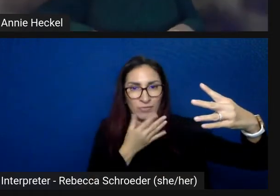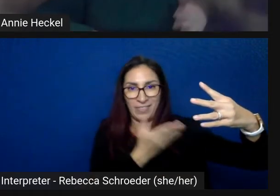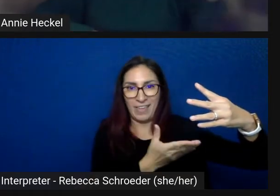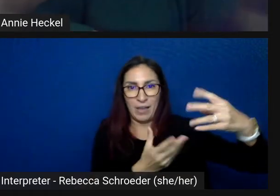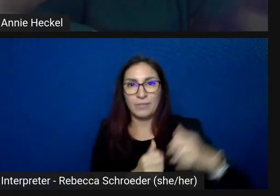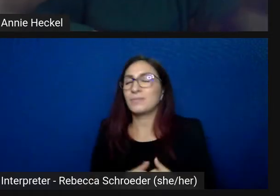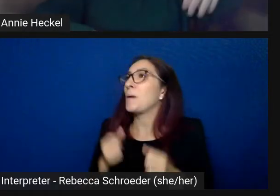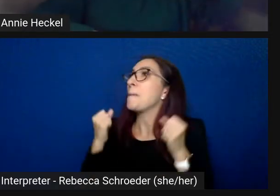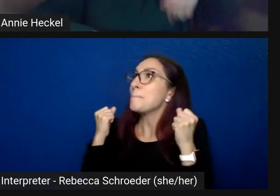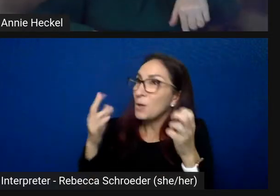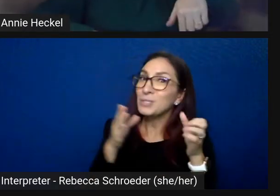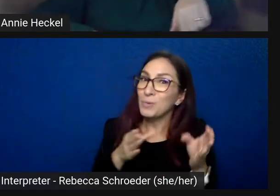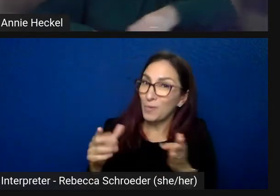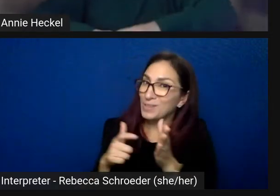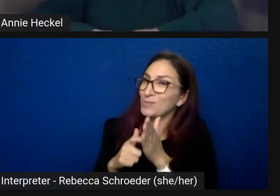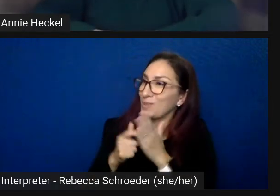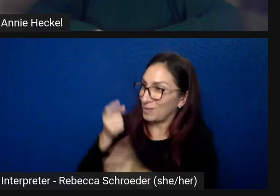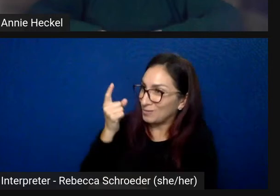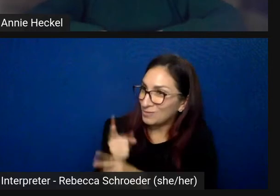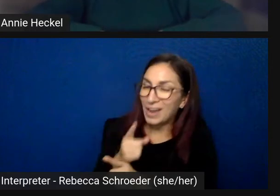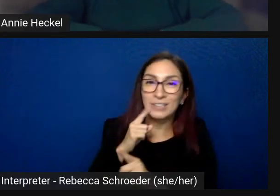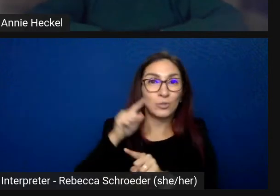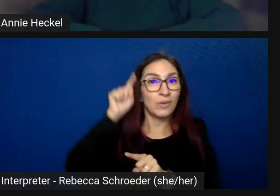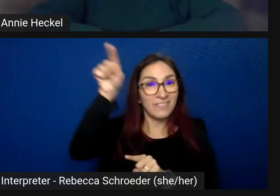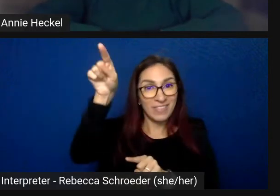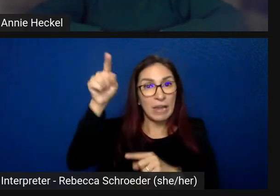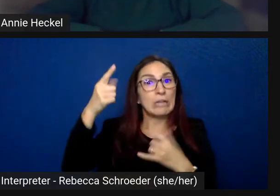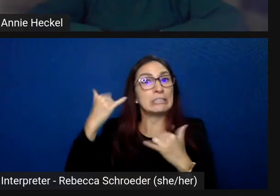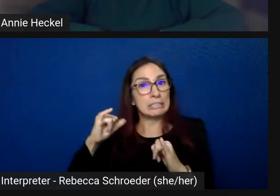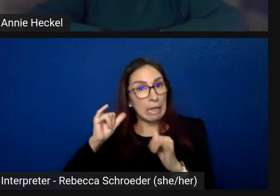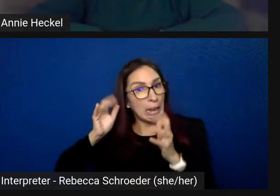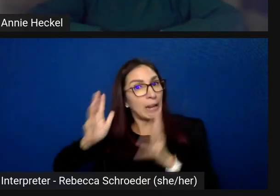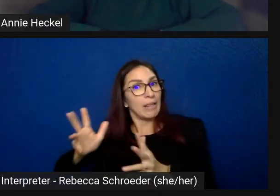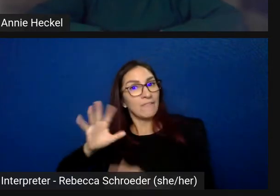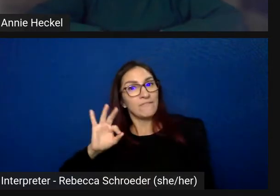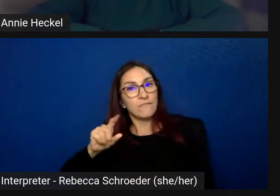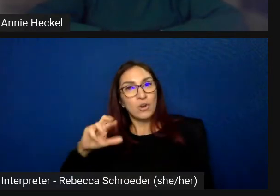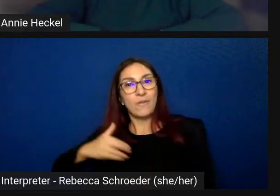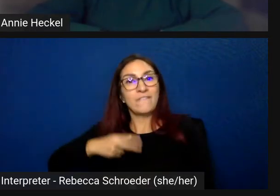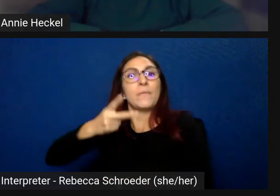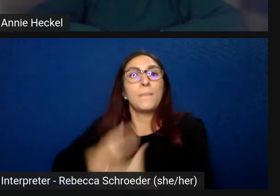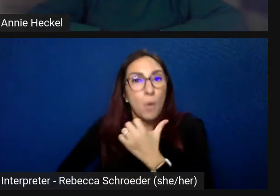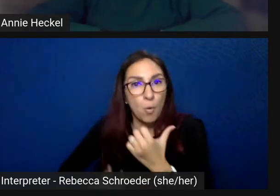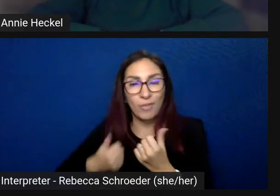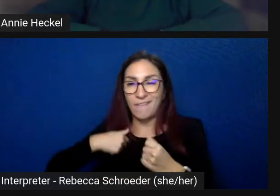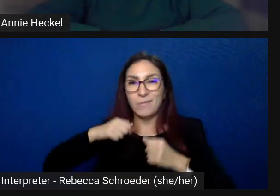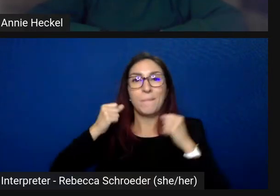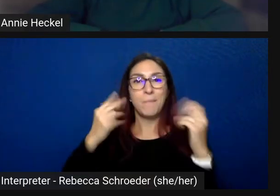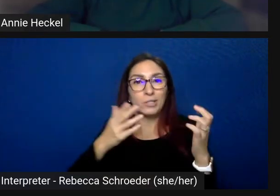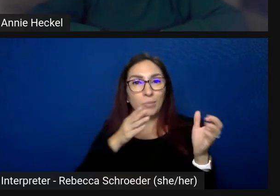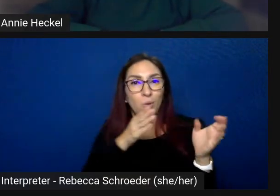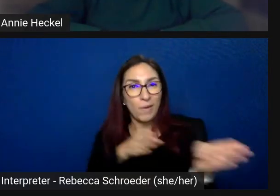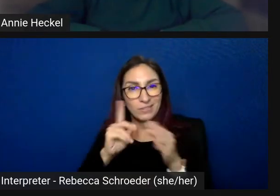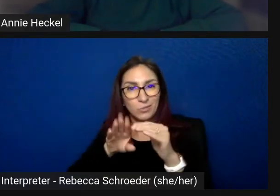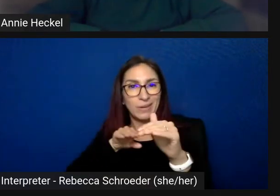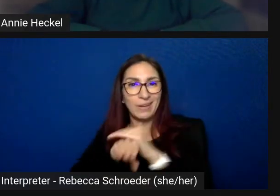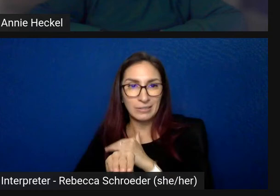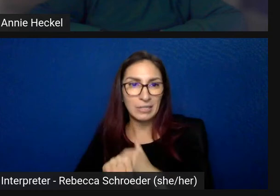You put in the main menu and then in the footer too. Different spots you can get to it from. Awesome.